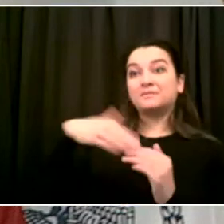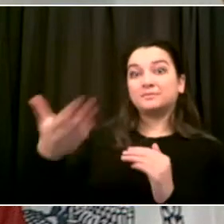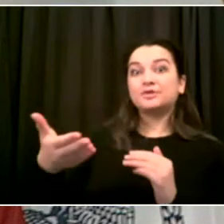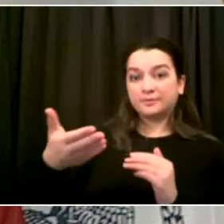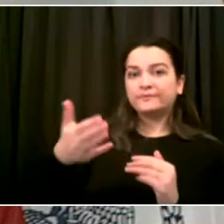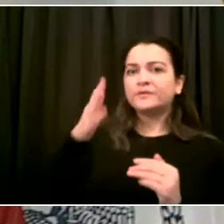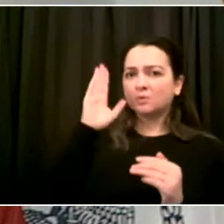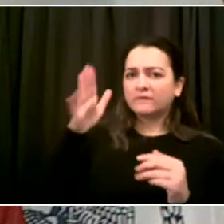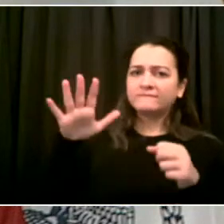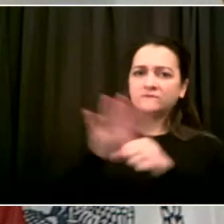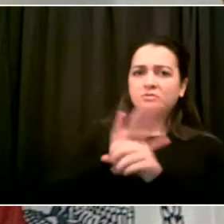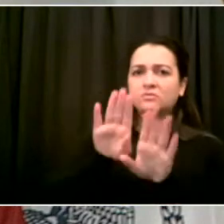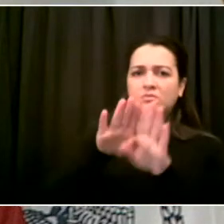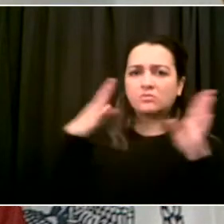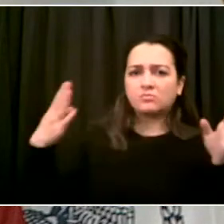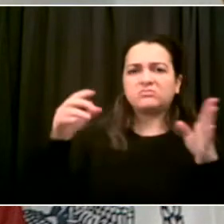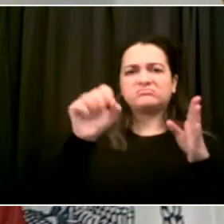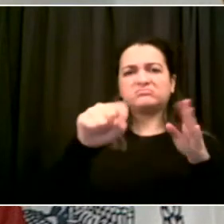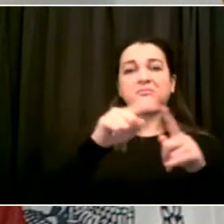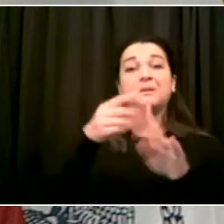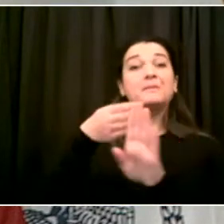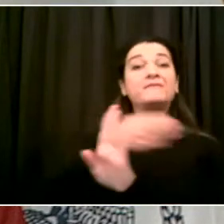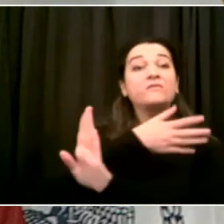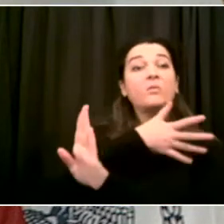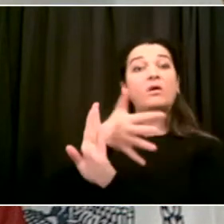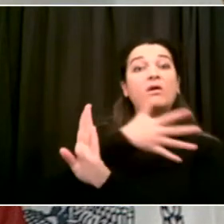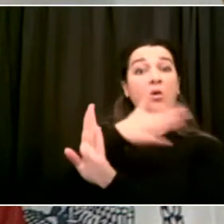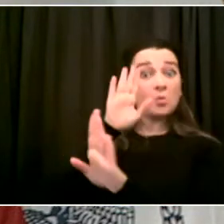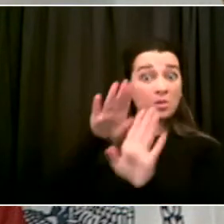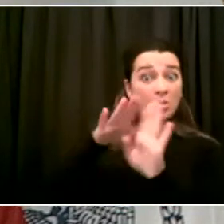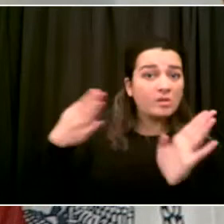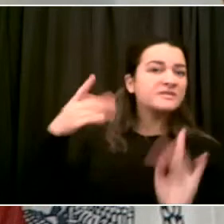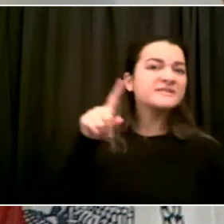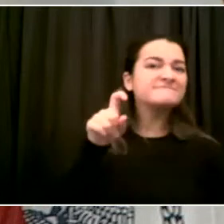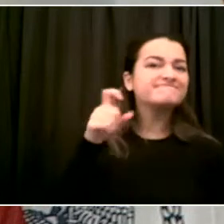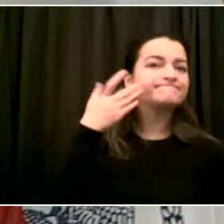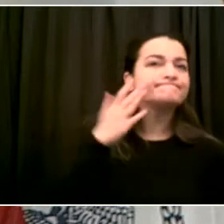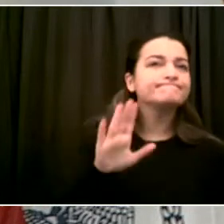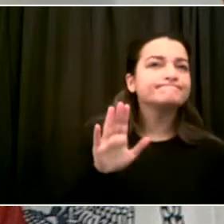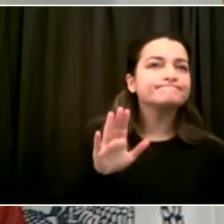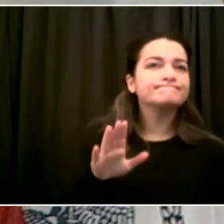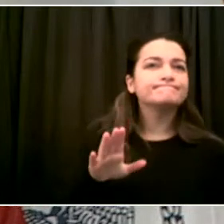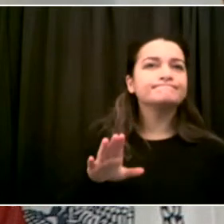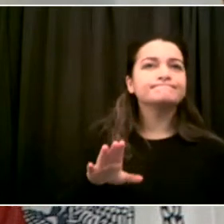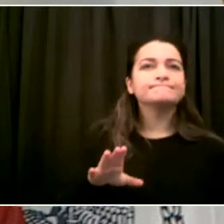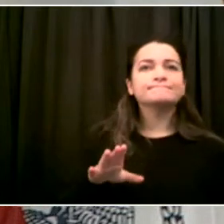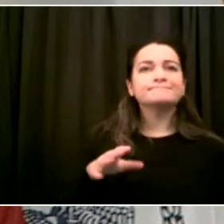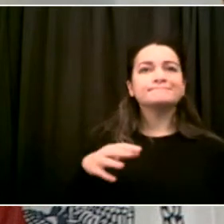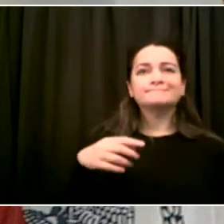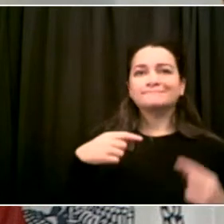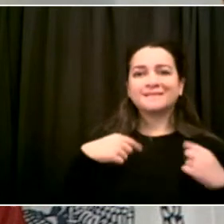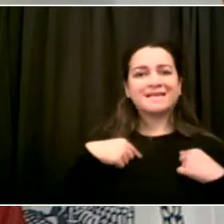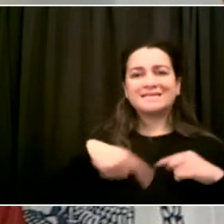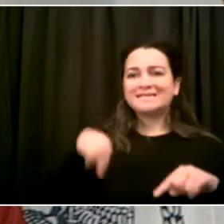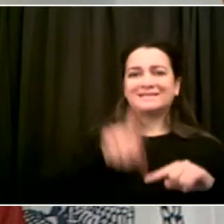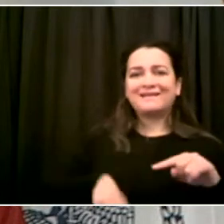SEPTEMBER. THE TRAJECTTYOR, , CHRIS IS SIMPLE, WE WILL START WITH MIDDLE SCHOOL NEXT AND WORK HER WAY UP